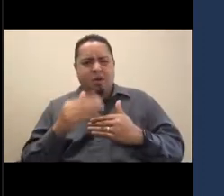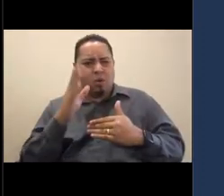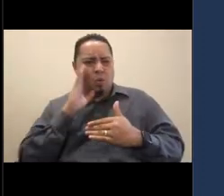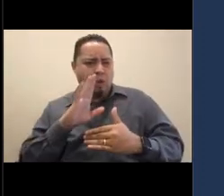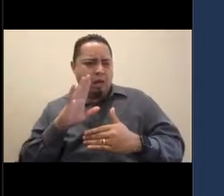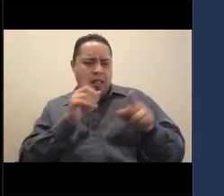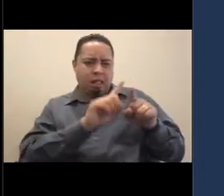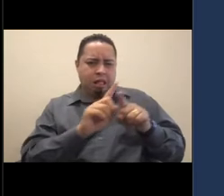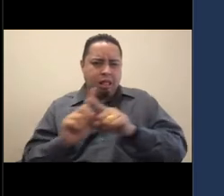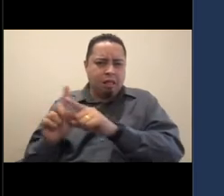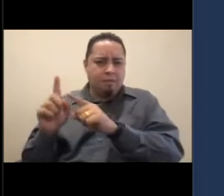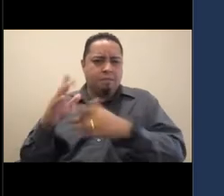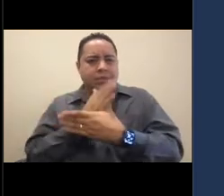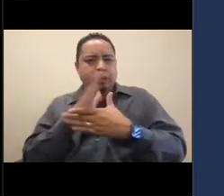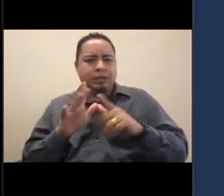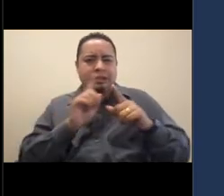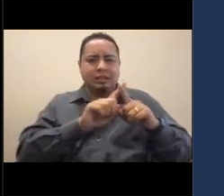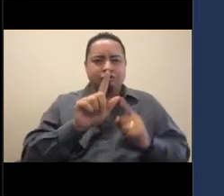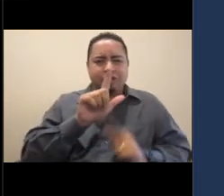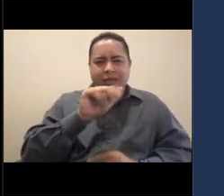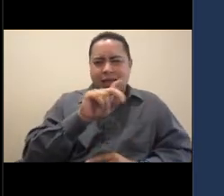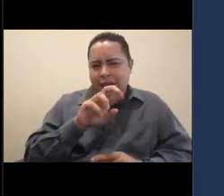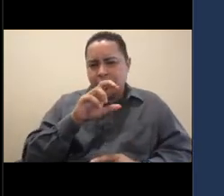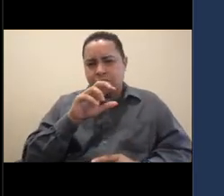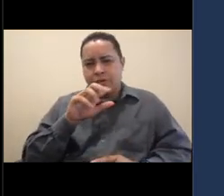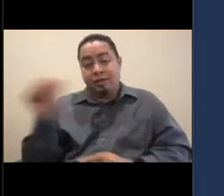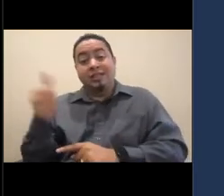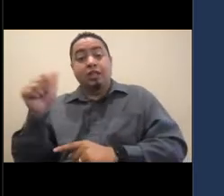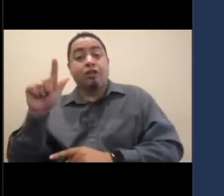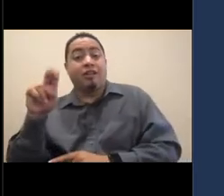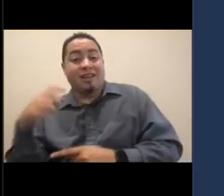or is it the same for lake trout that whole area that you showed us?